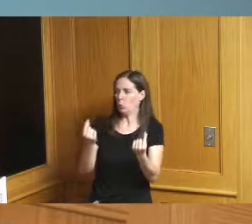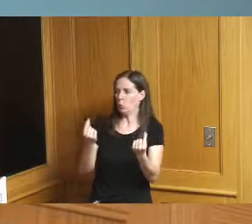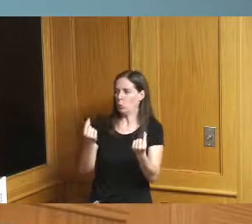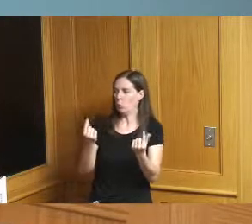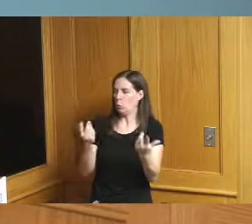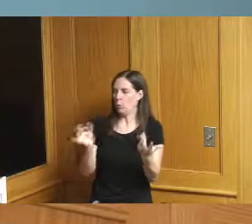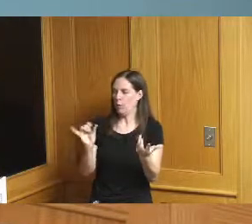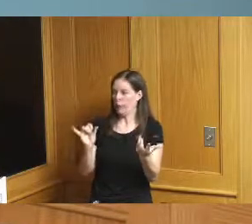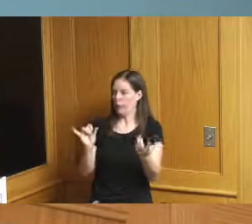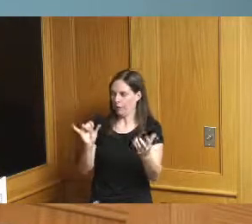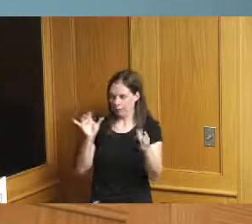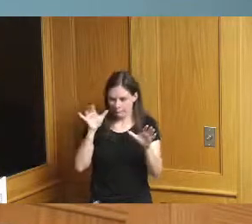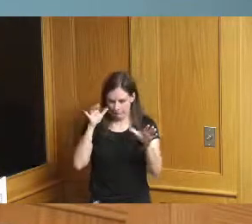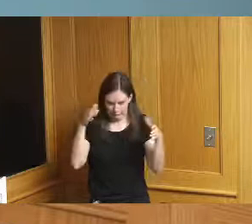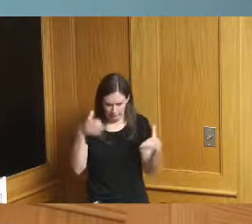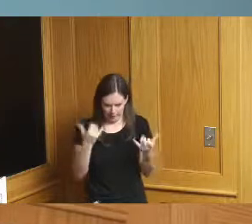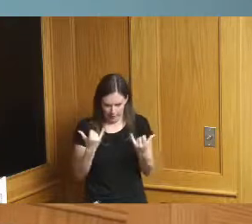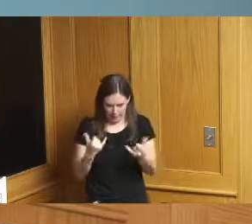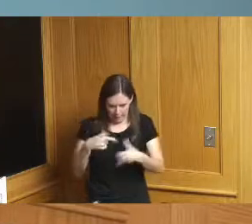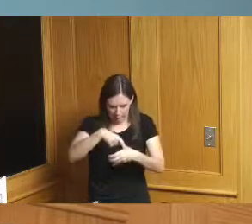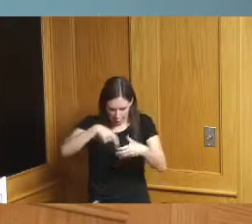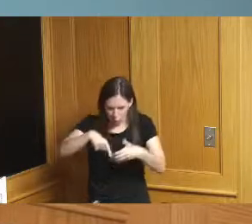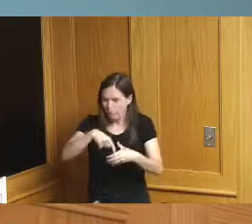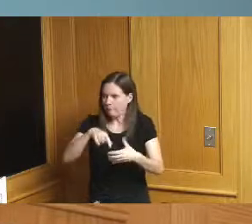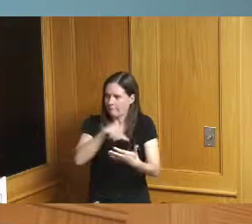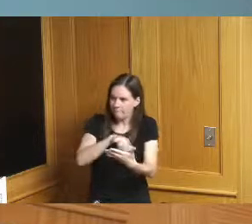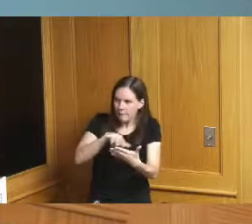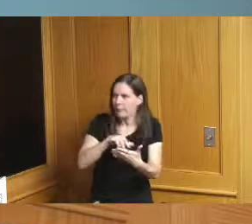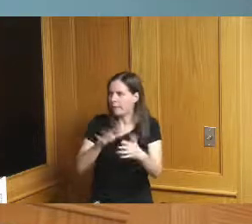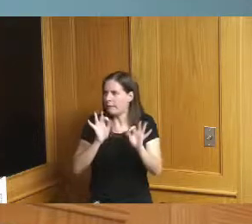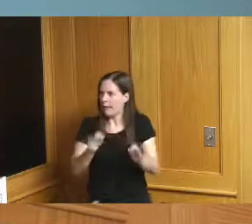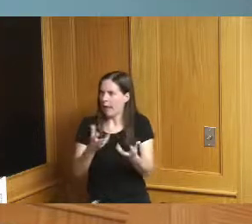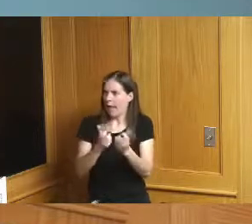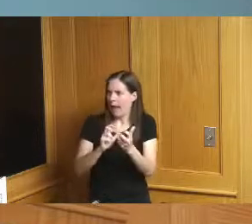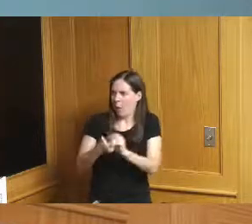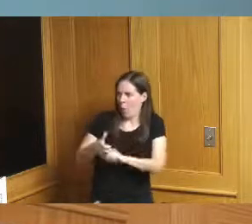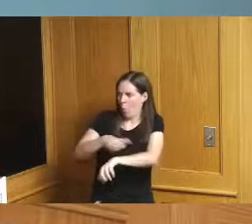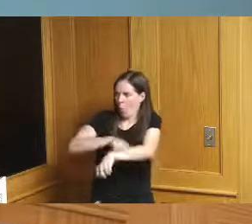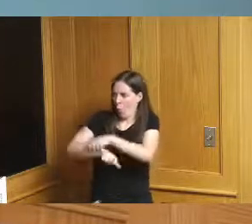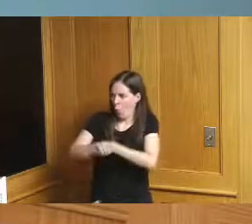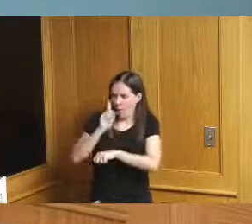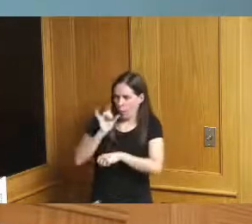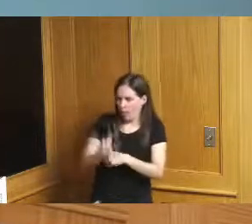internally how do we uh you know also help toward that because we're looking at something like if